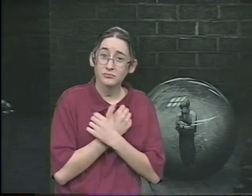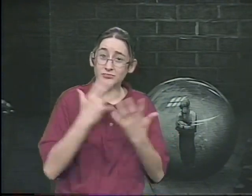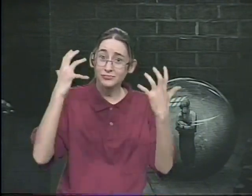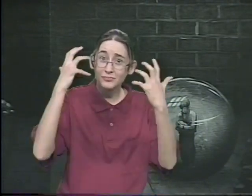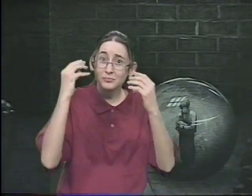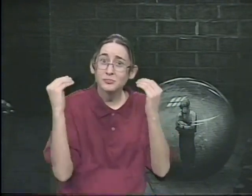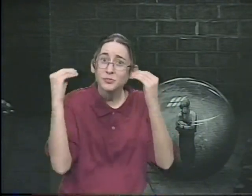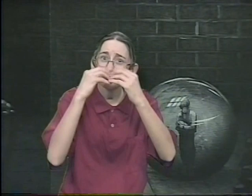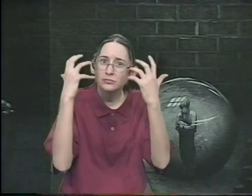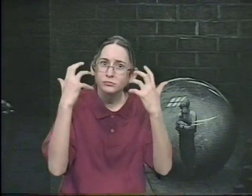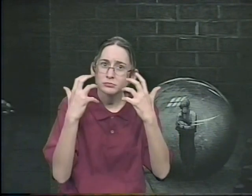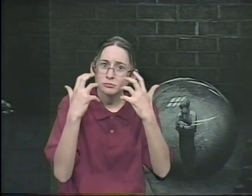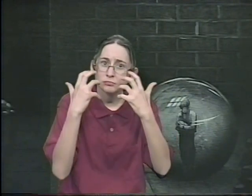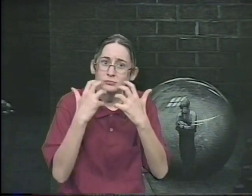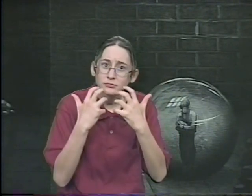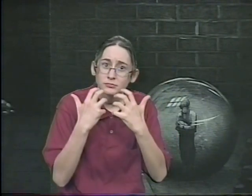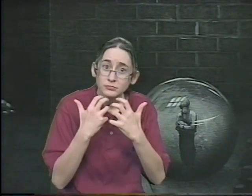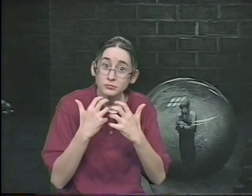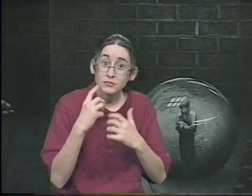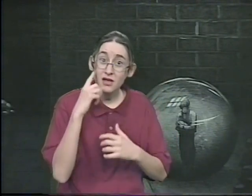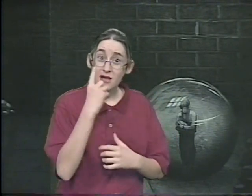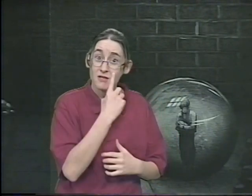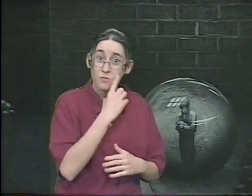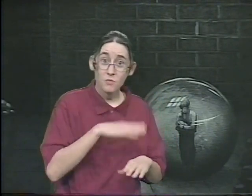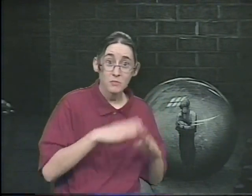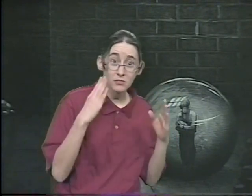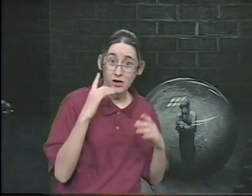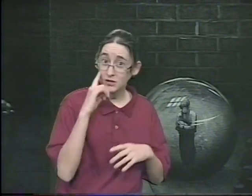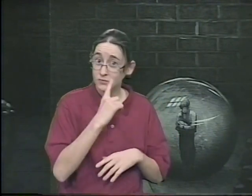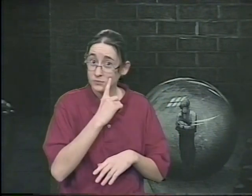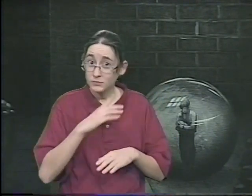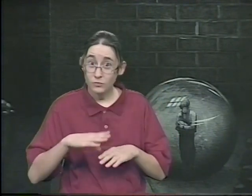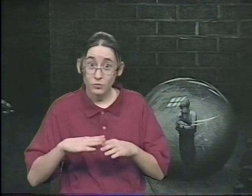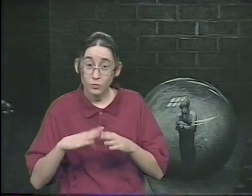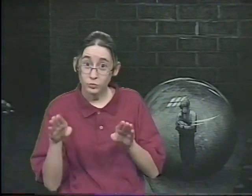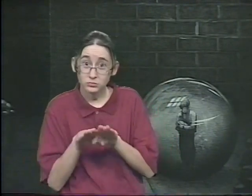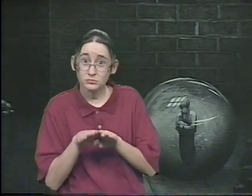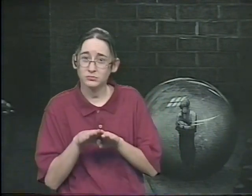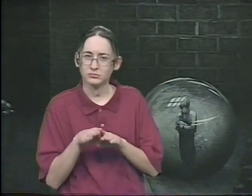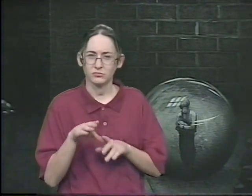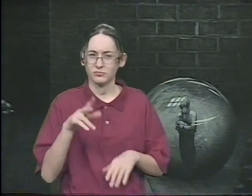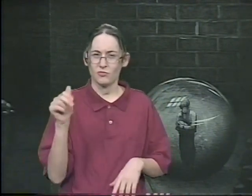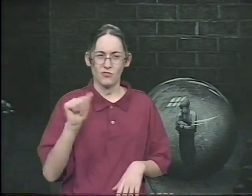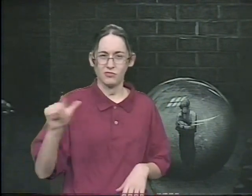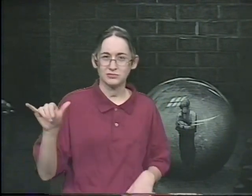There were tears on his chest, but I think they were mine. We stood in the darkness, both feeling the awful